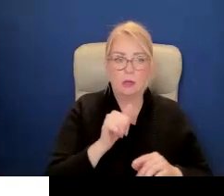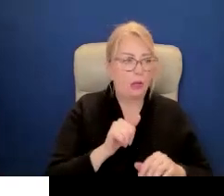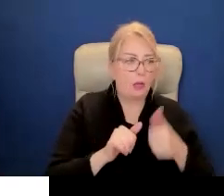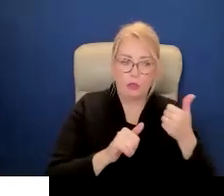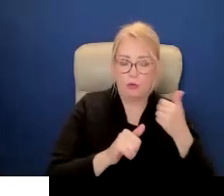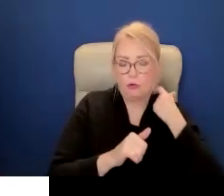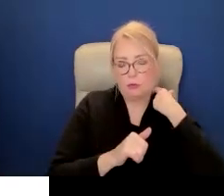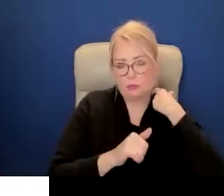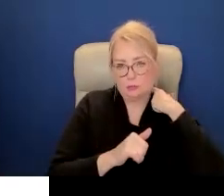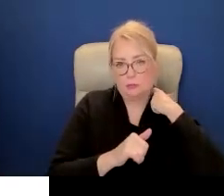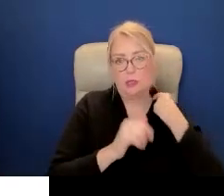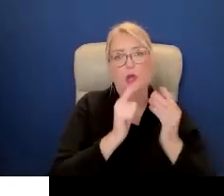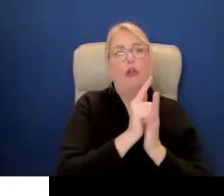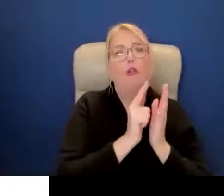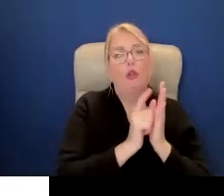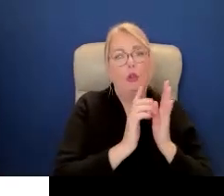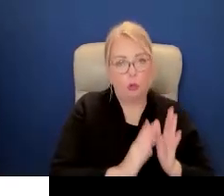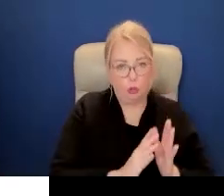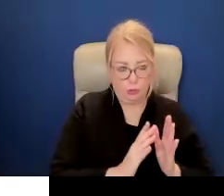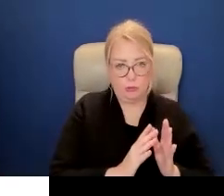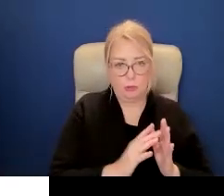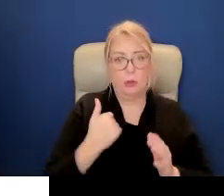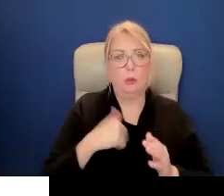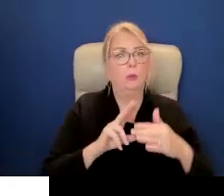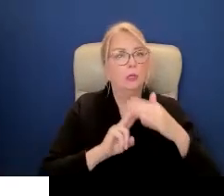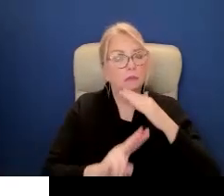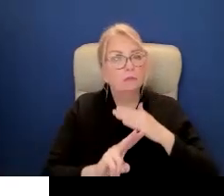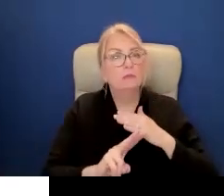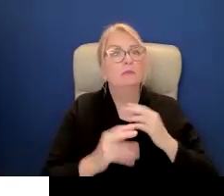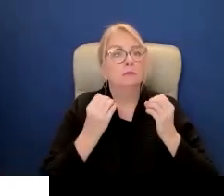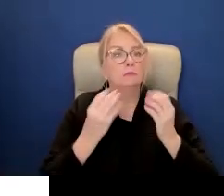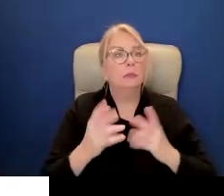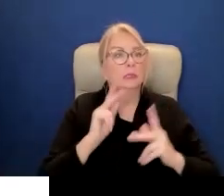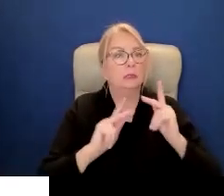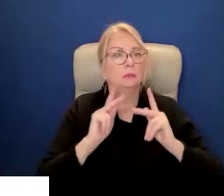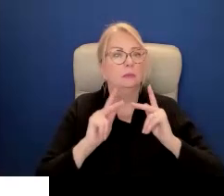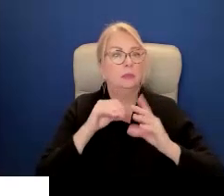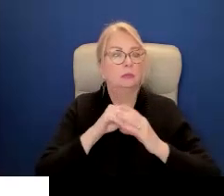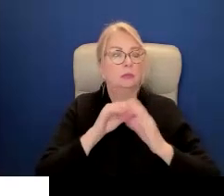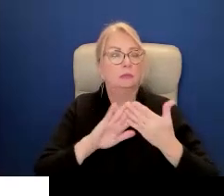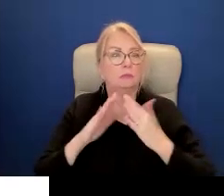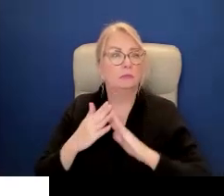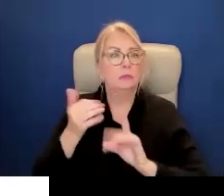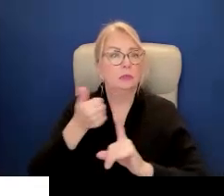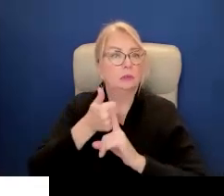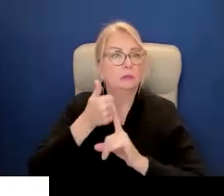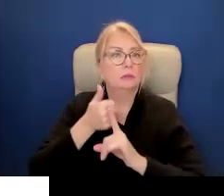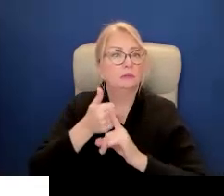there are going to be many people in our communities who are going to fall, victims to fraud